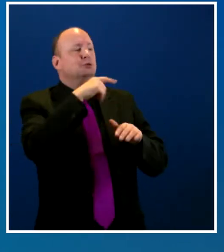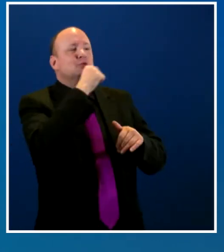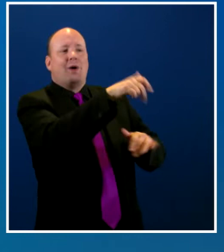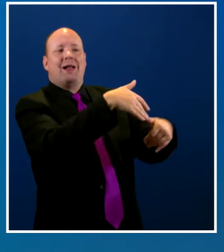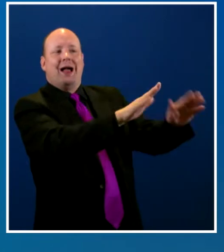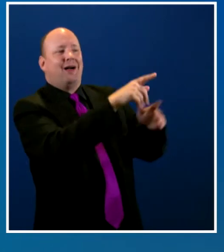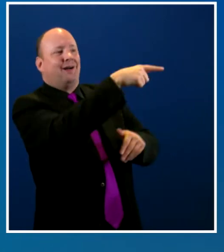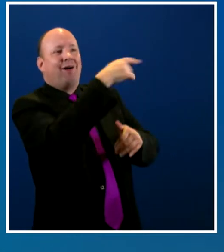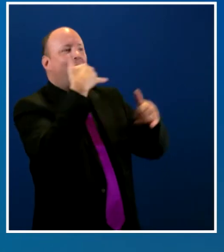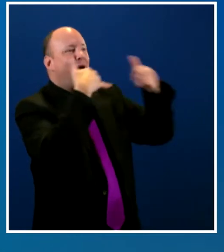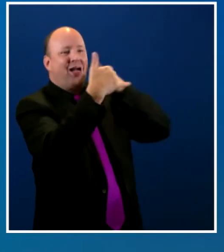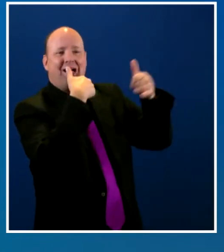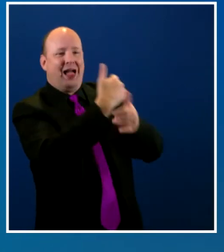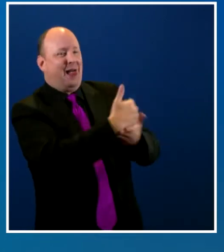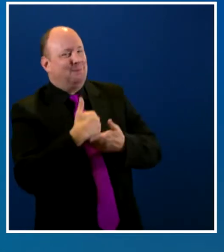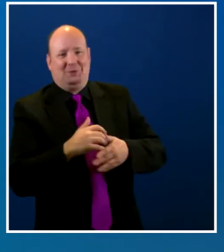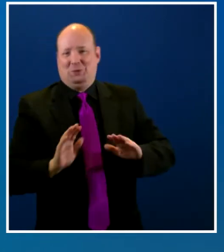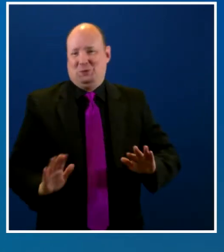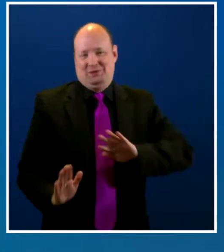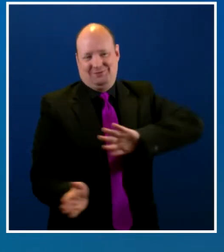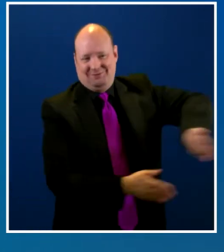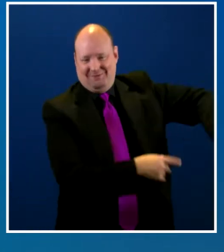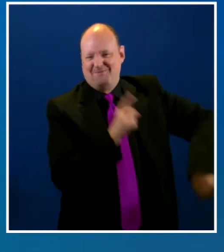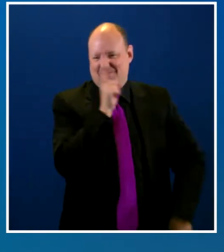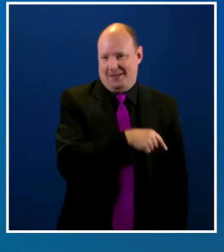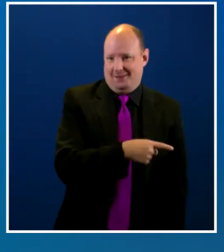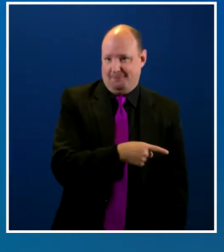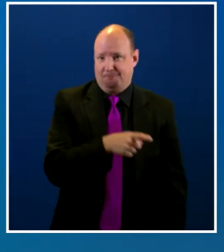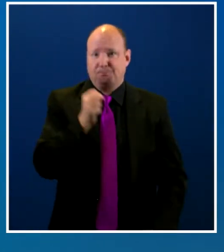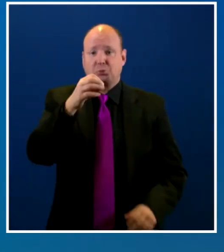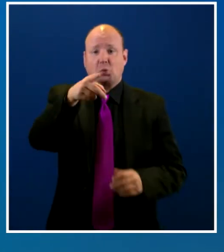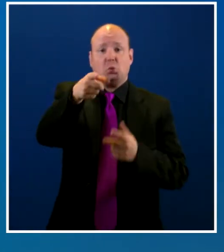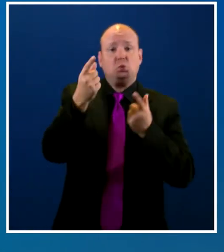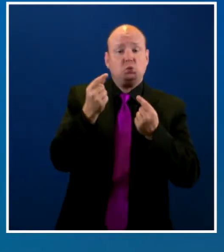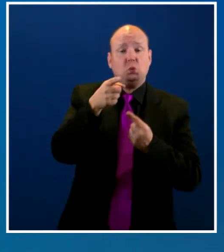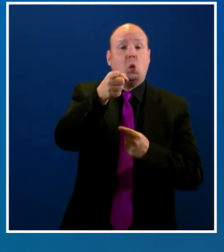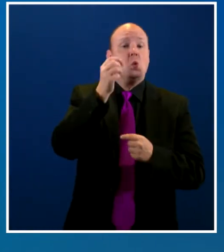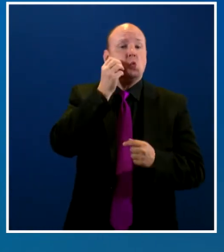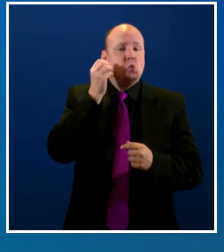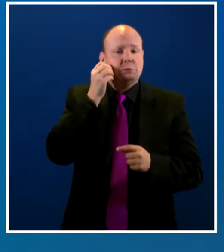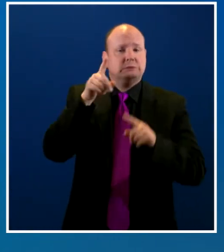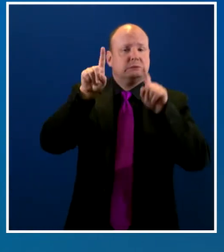At home, COVID-19 tests can provide results in as little as 15 minutes.